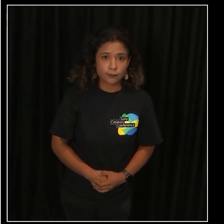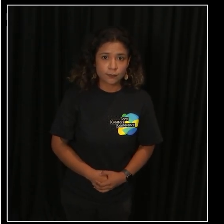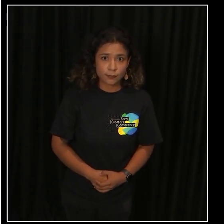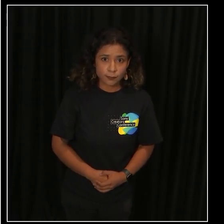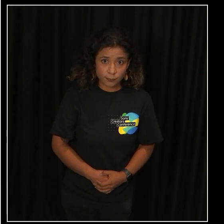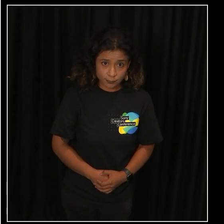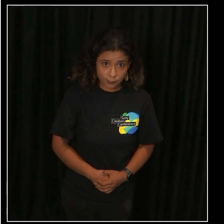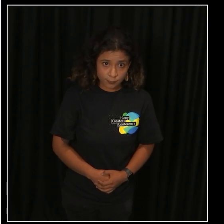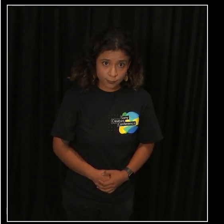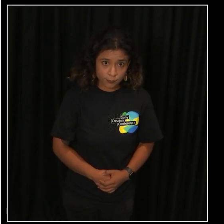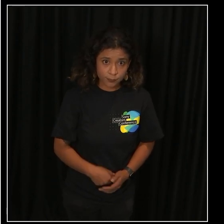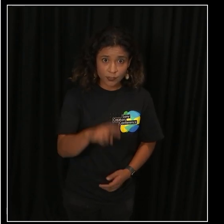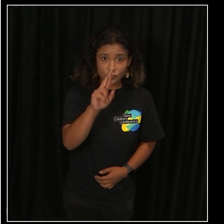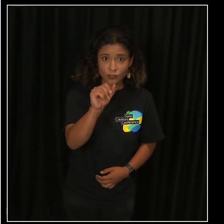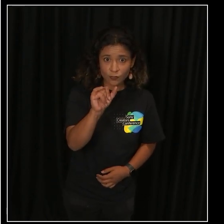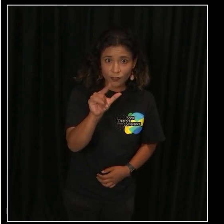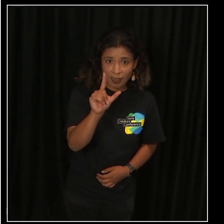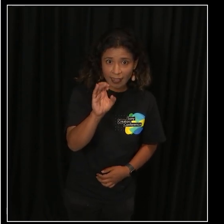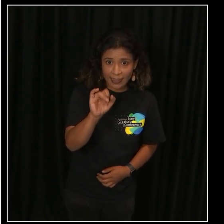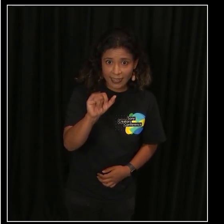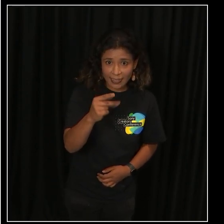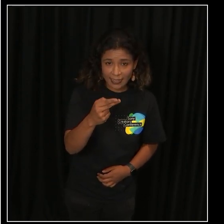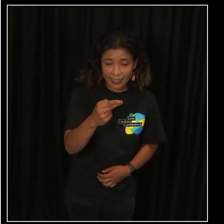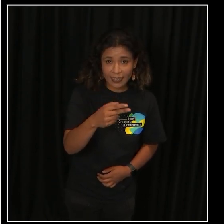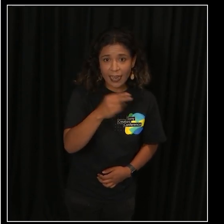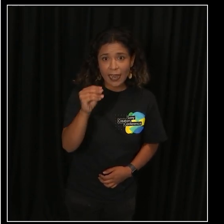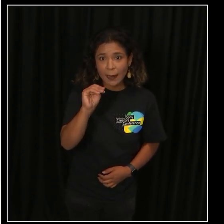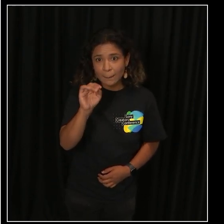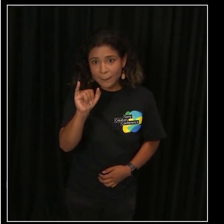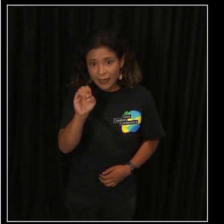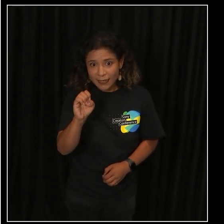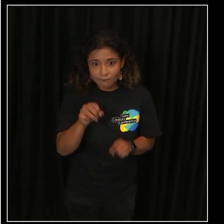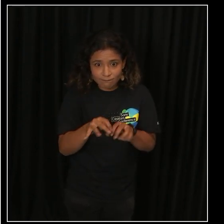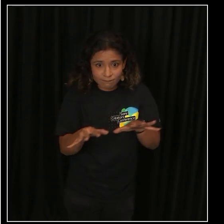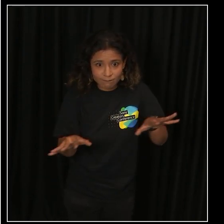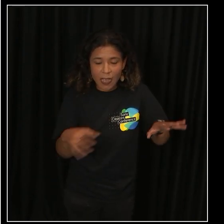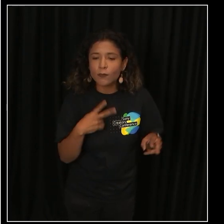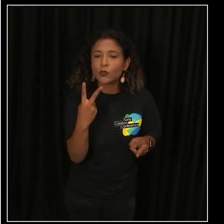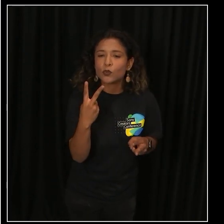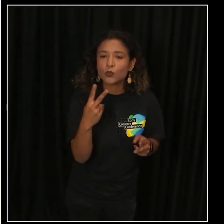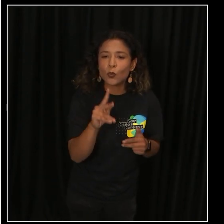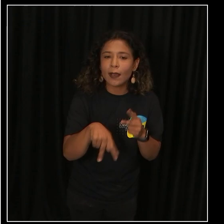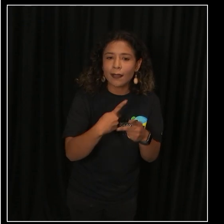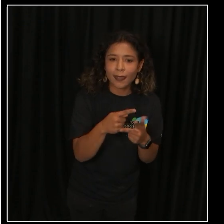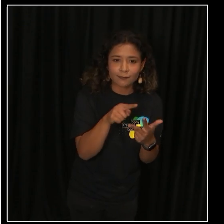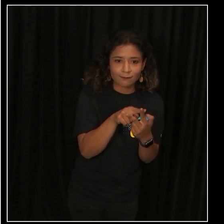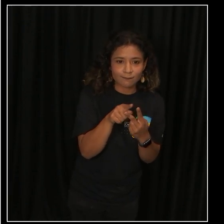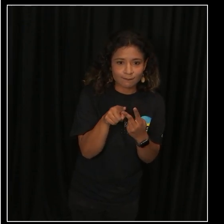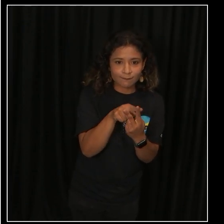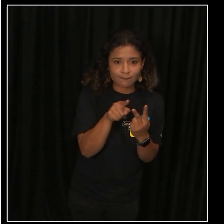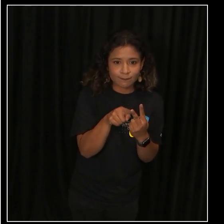When considering atmospheric scattering, there are two main types of scattering. Rayleigh scattering and the Mie scattering.